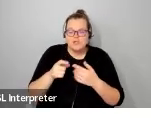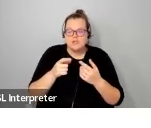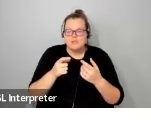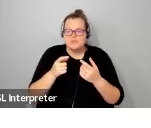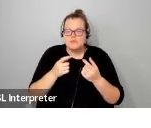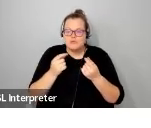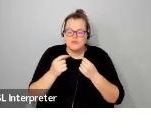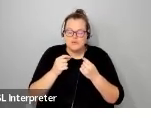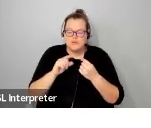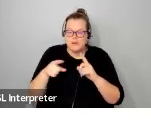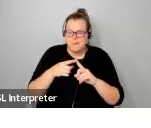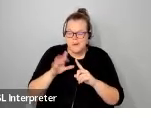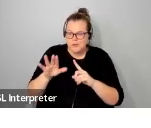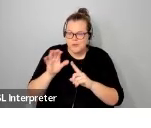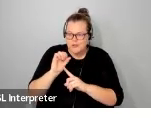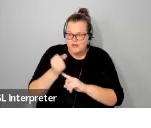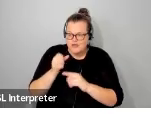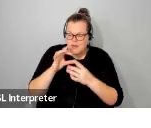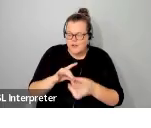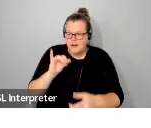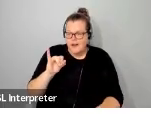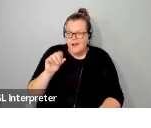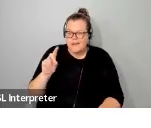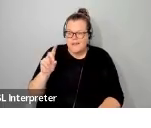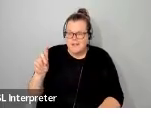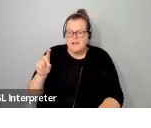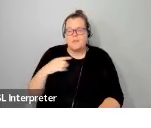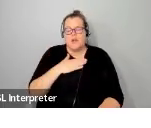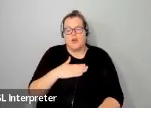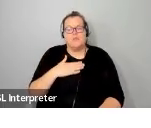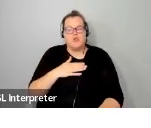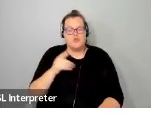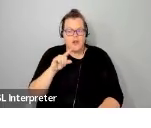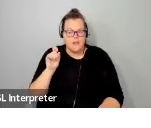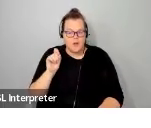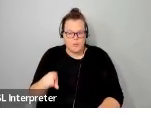your situation in the IDD. We appreciate the question. We absolutely want to help you.